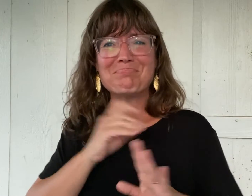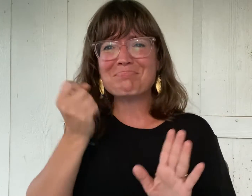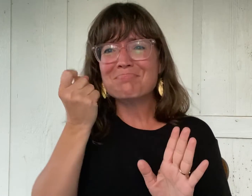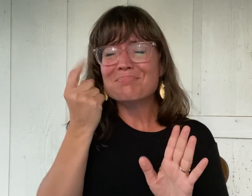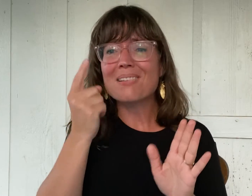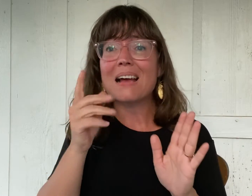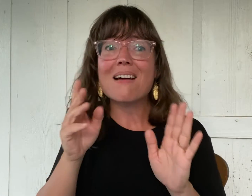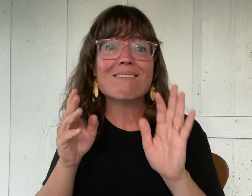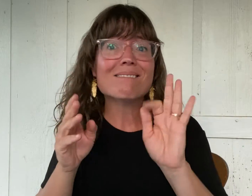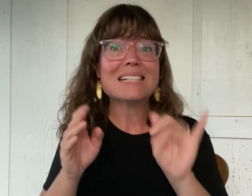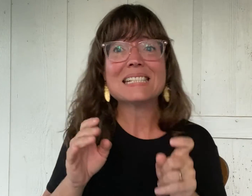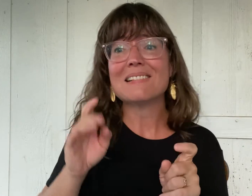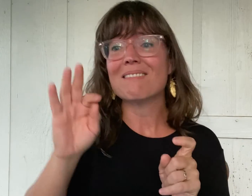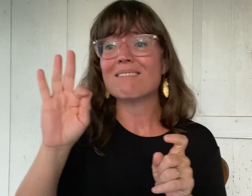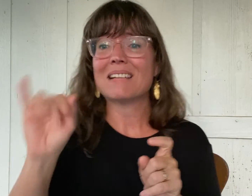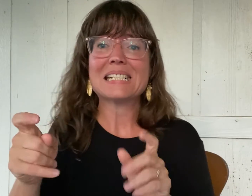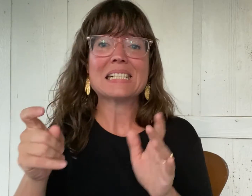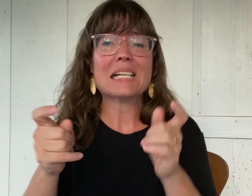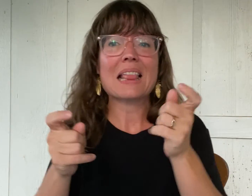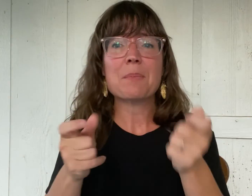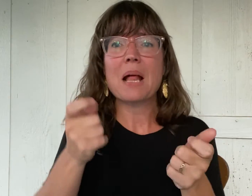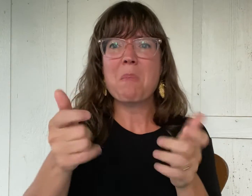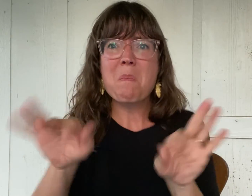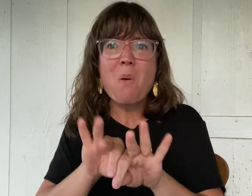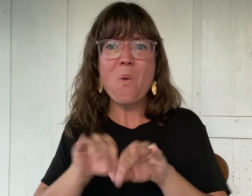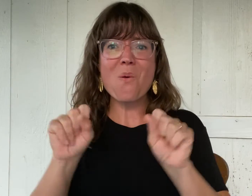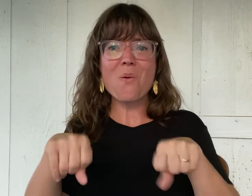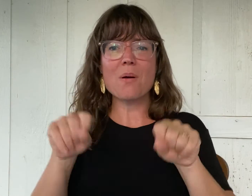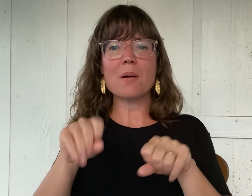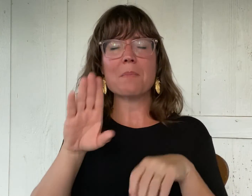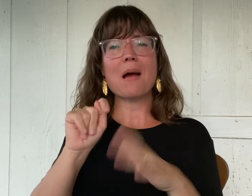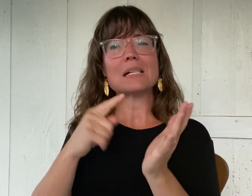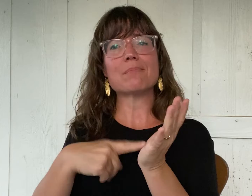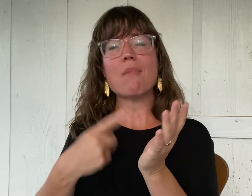they provide a quick fix and feel an immediate sense of accomplishment.